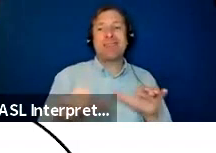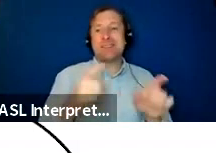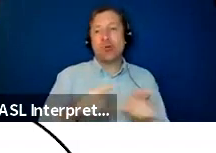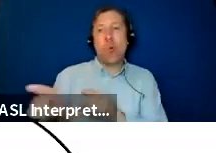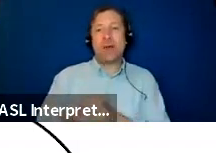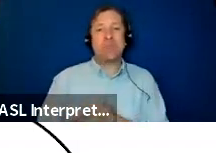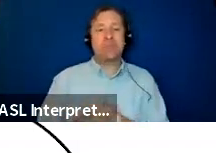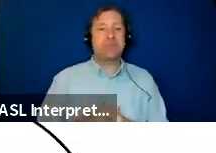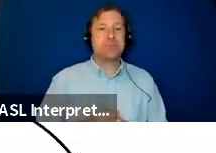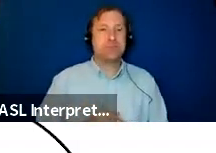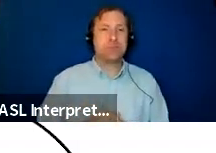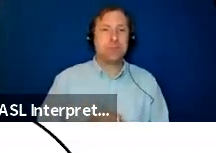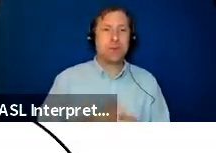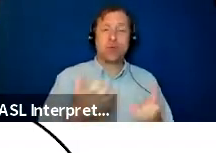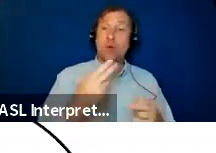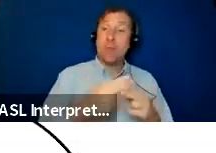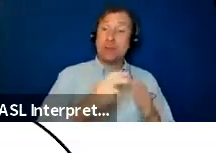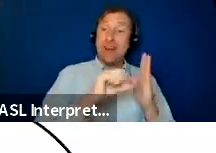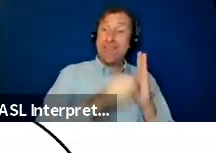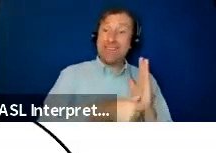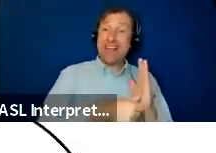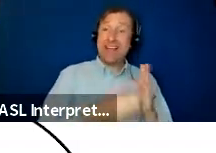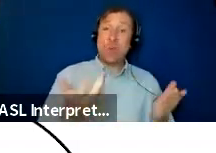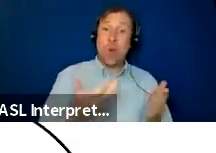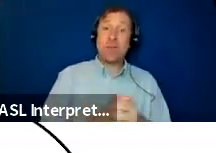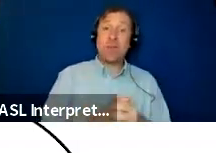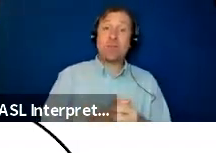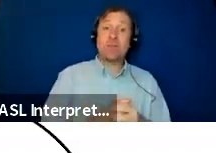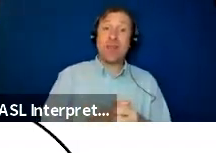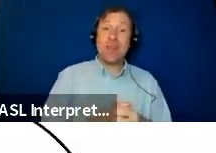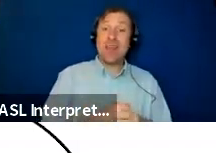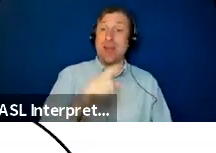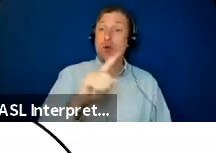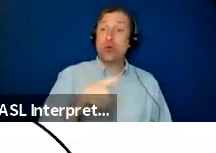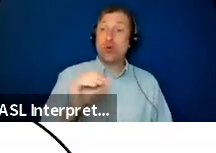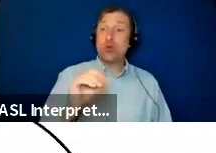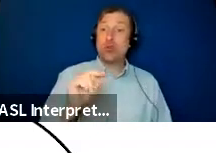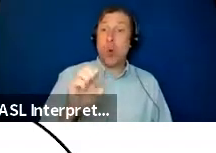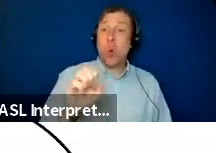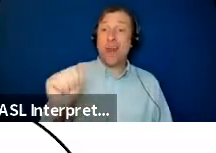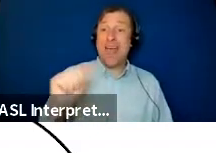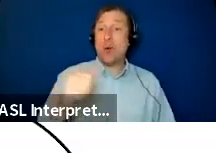Do want to mention and emphasize that the number of people in zone A is intended to be limited as much as possible.